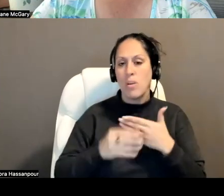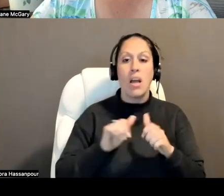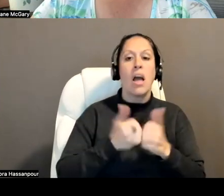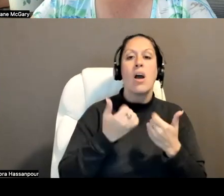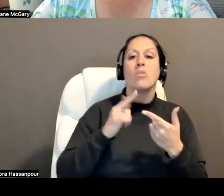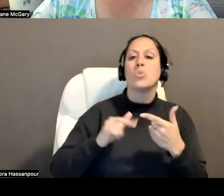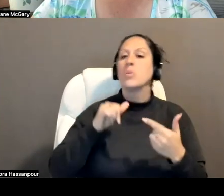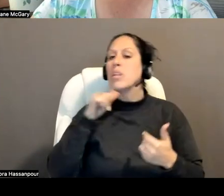*not* play like a cello.